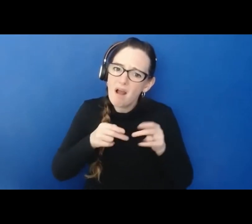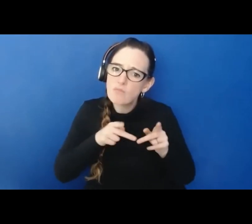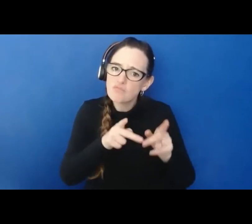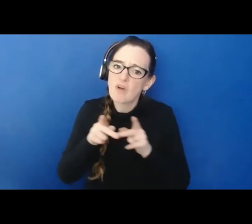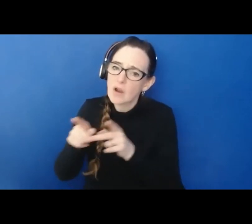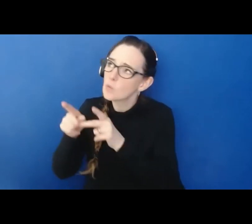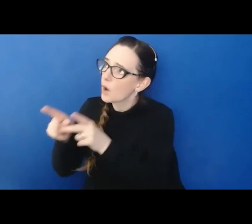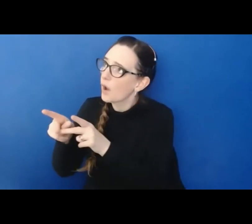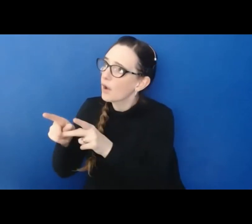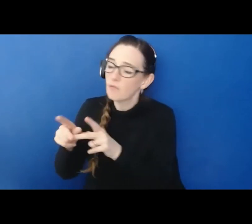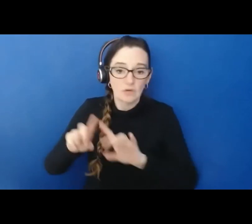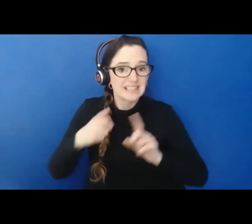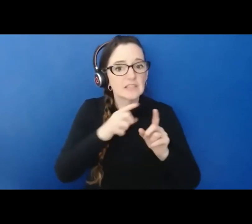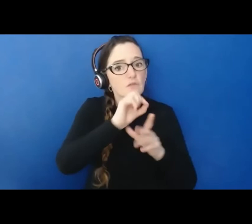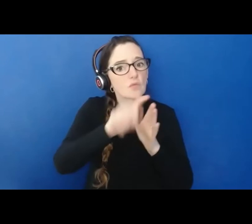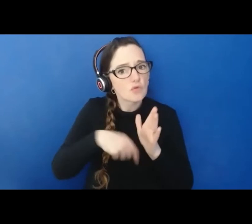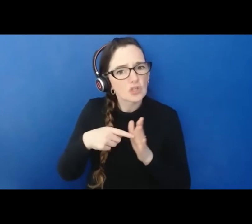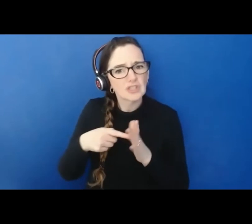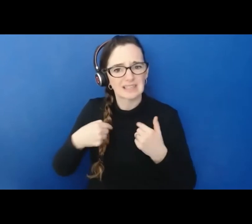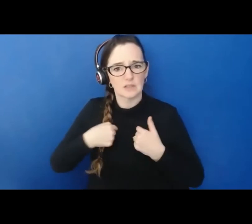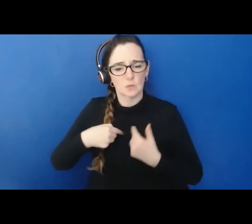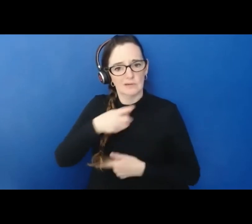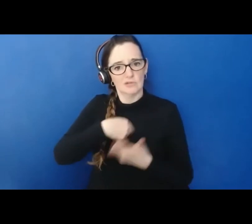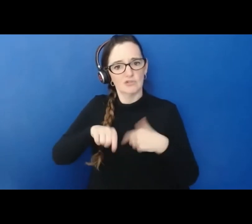What we were trying to create here is a communication tool.